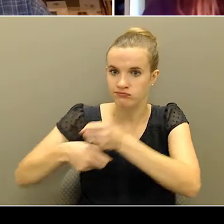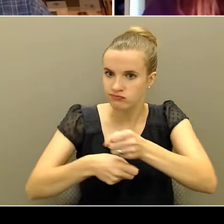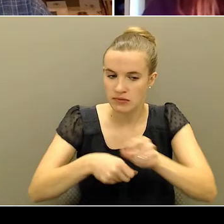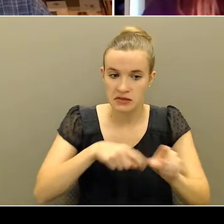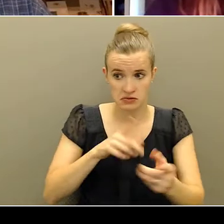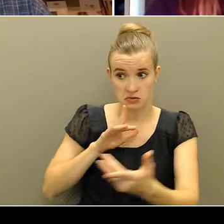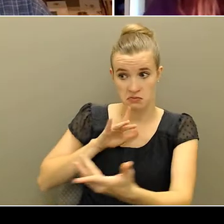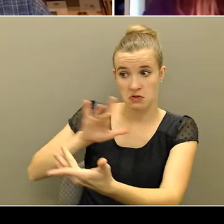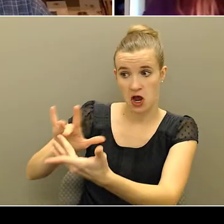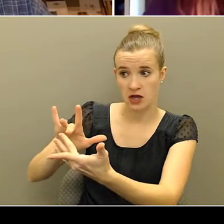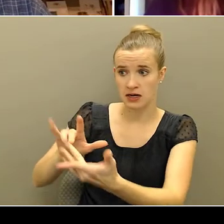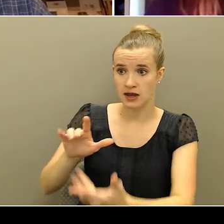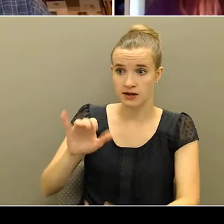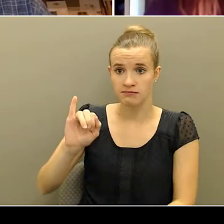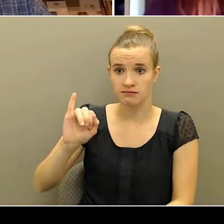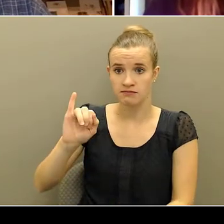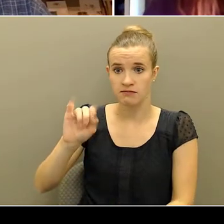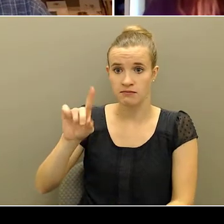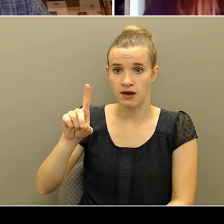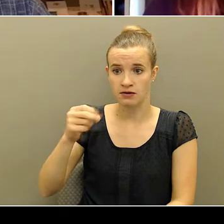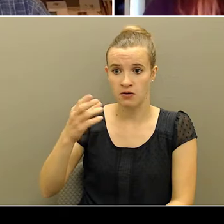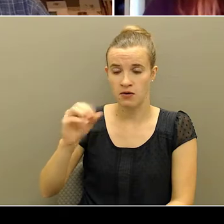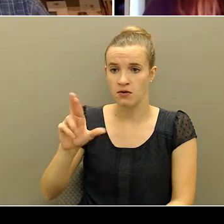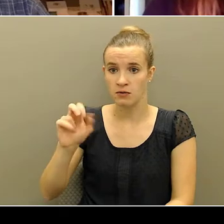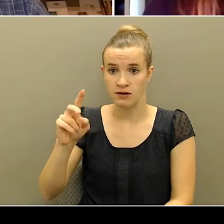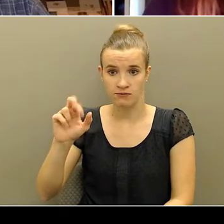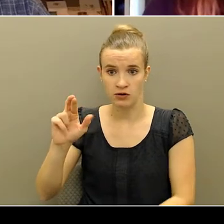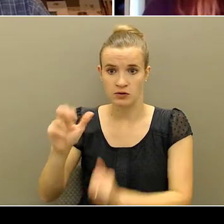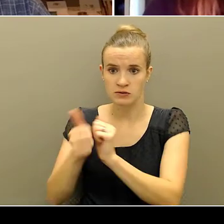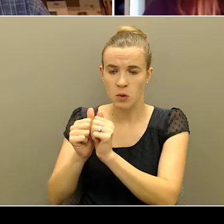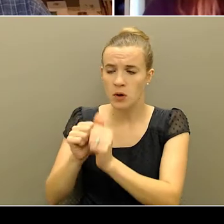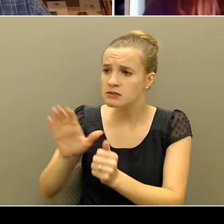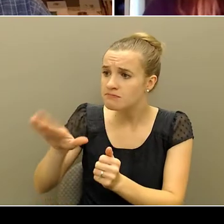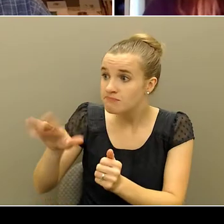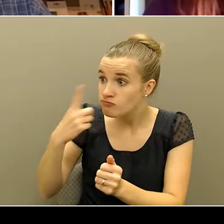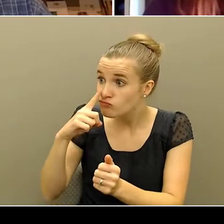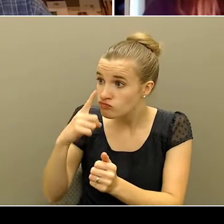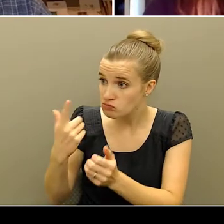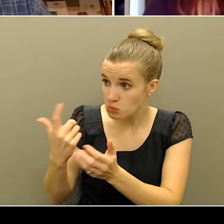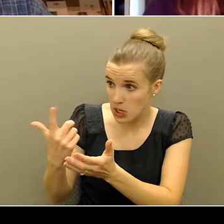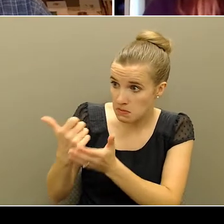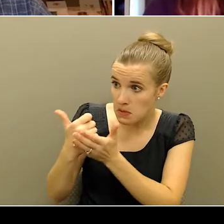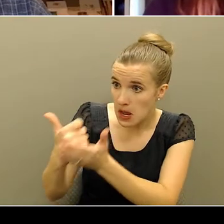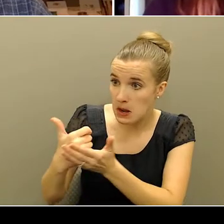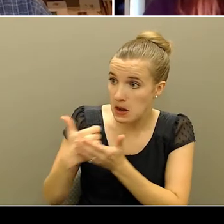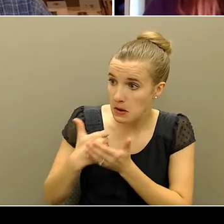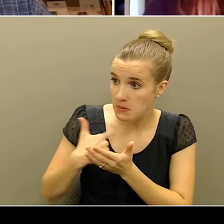about like how you approach you know, a- a vendor or a guide or outfitter or tour